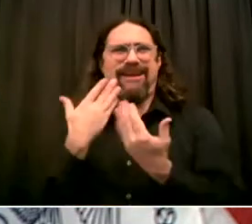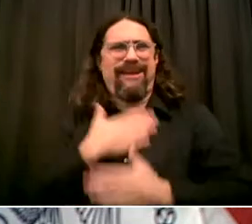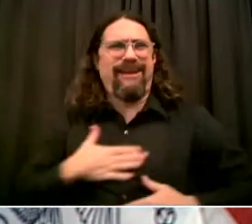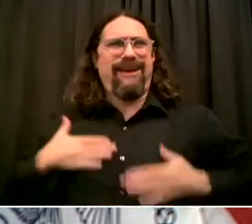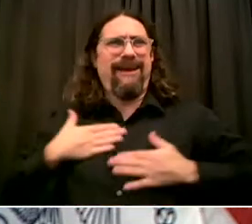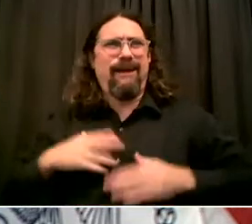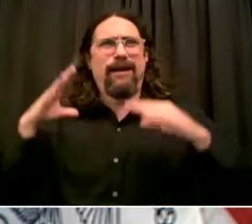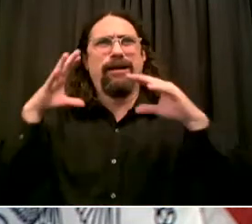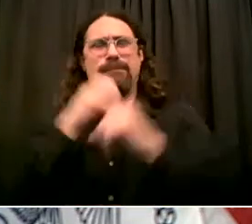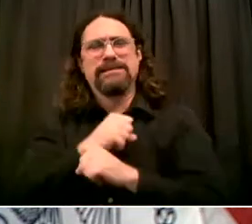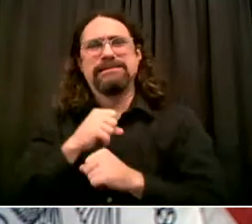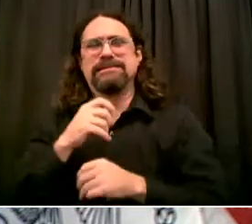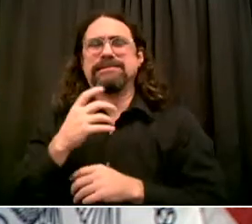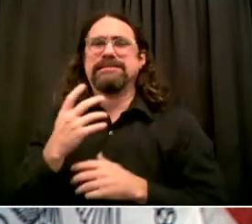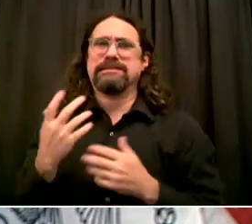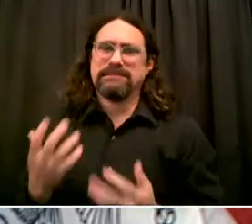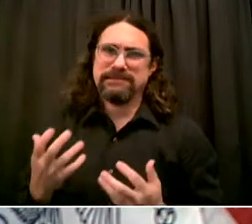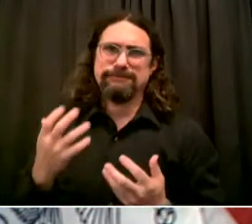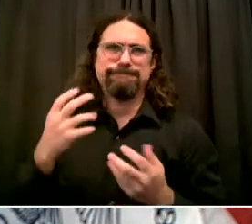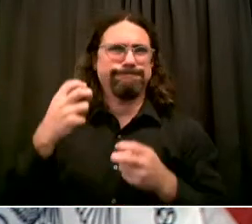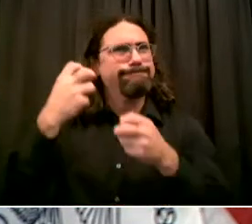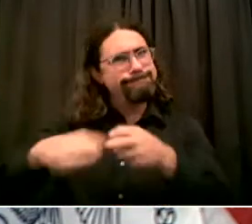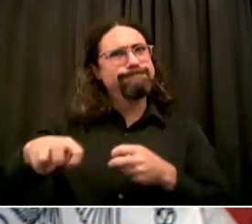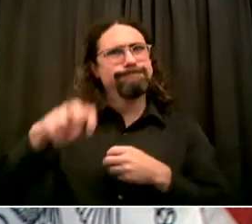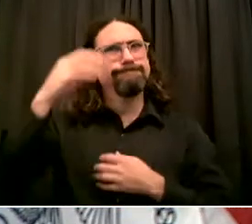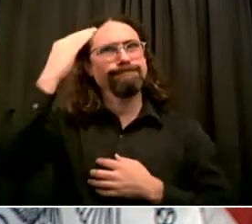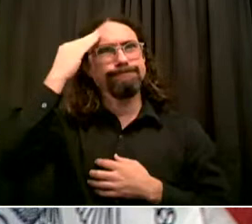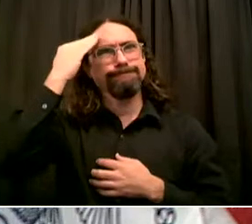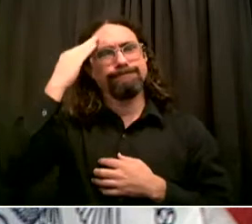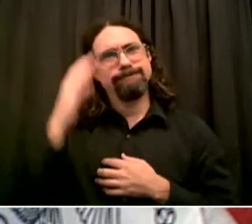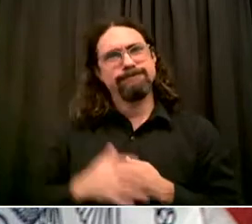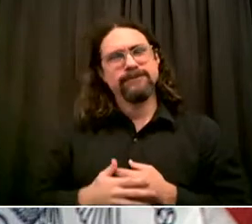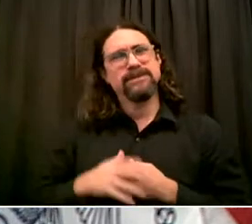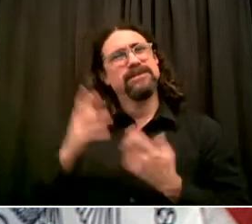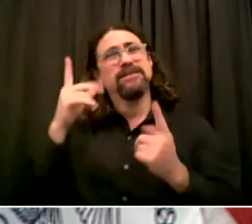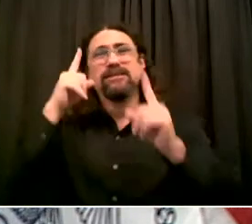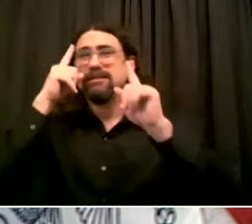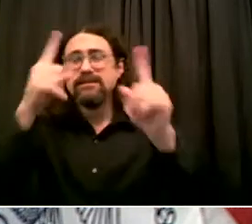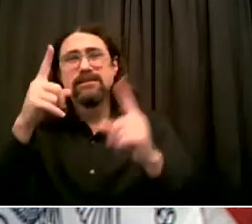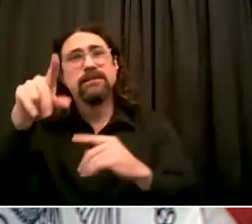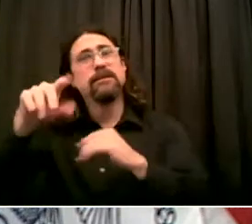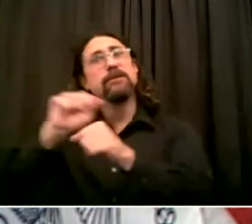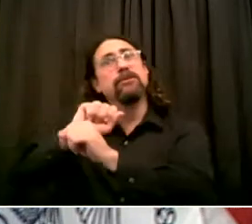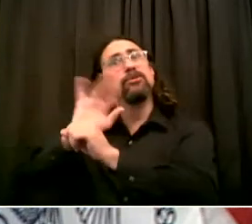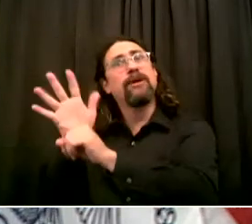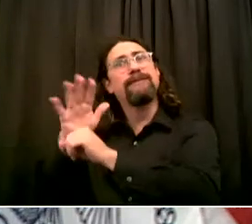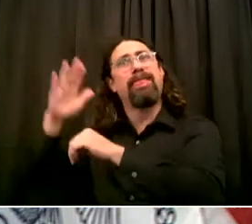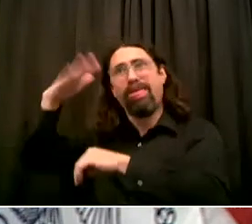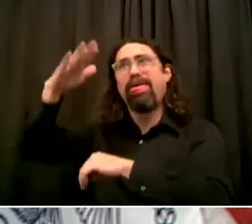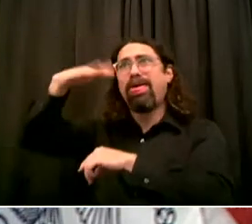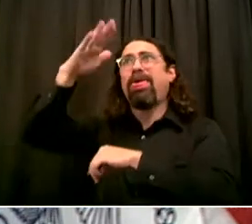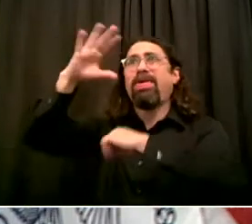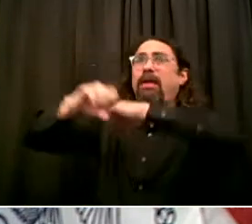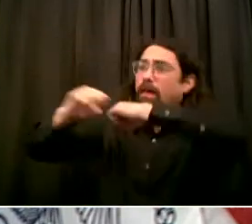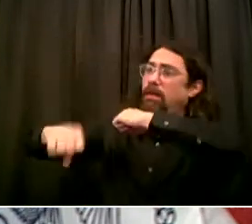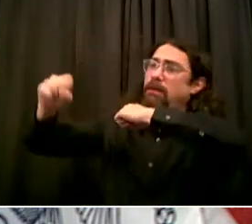THIS HOPEFULLY WWL ILBBE THE ONLY HOLIDAY SEASON THAT GETS AFFECTED BY THE HORRIBLE